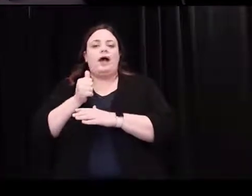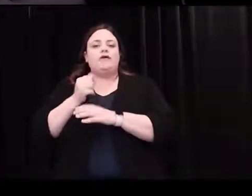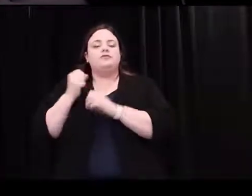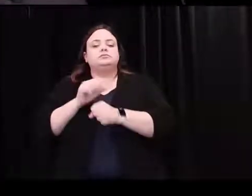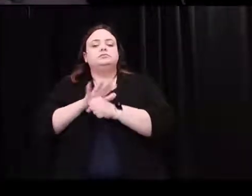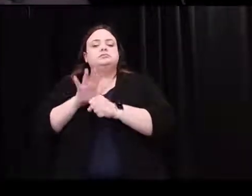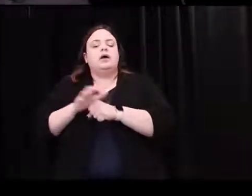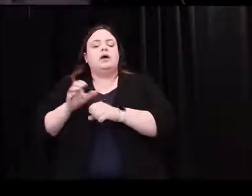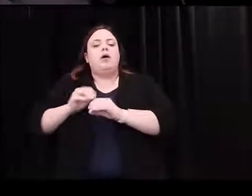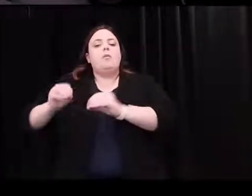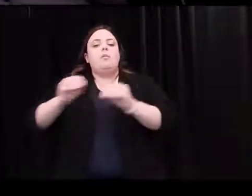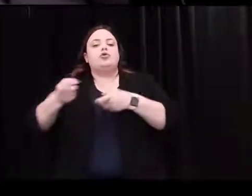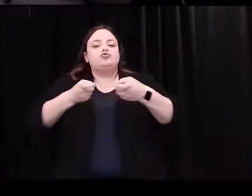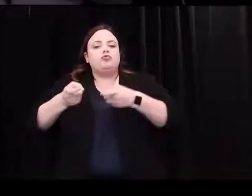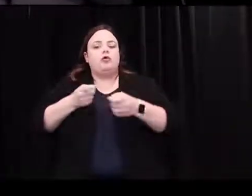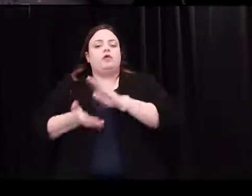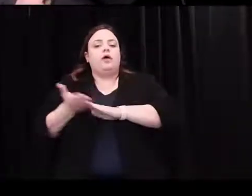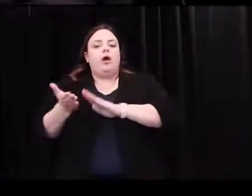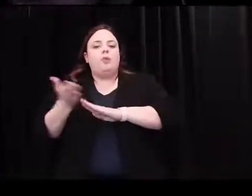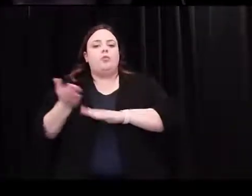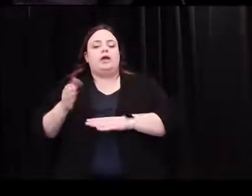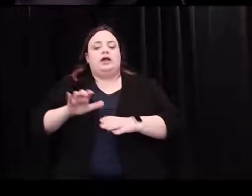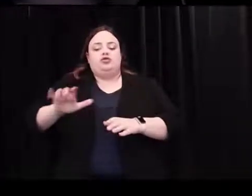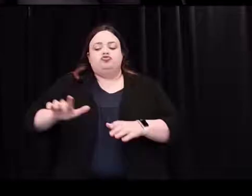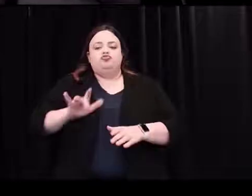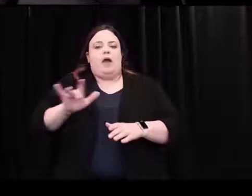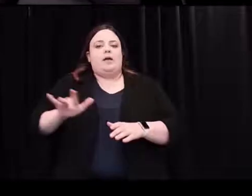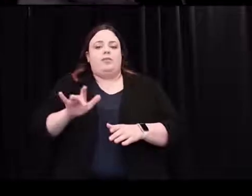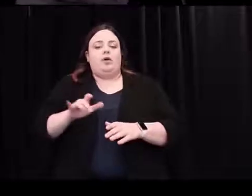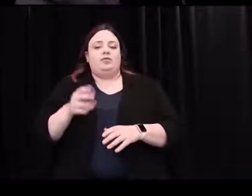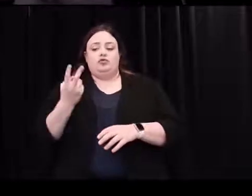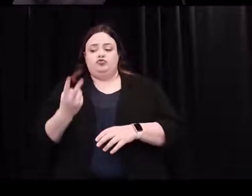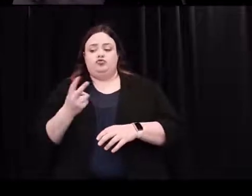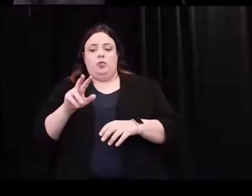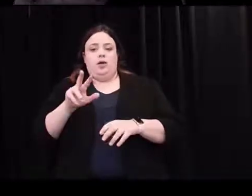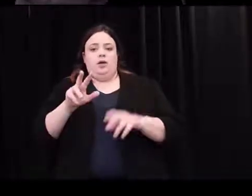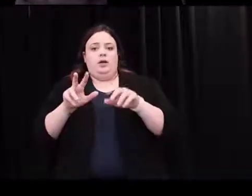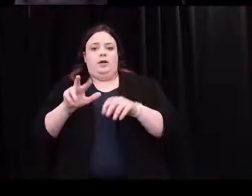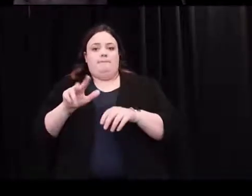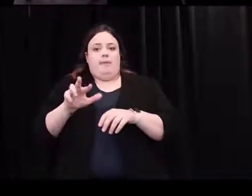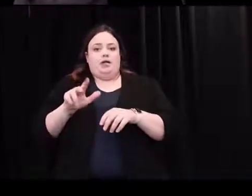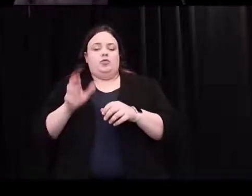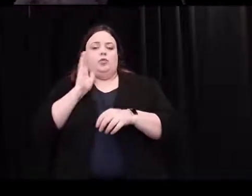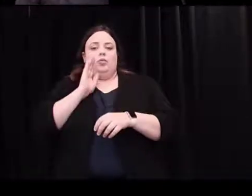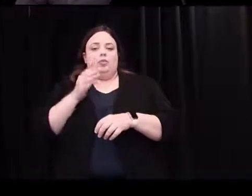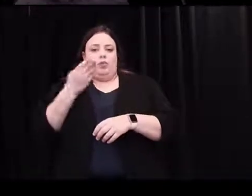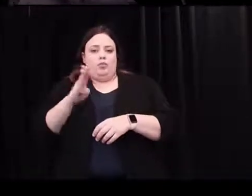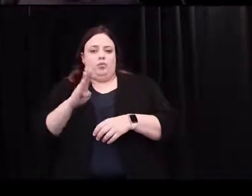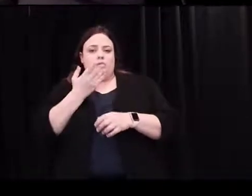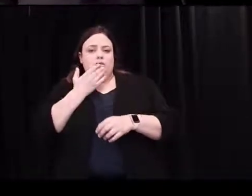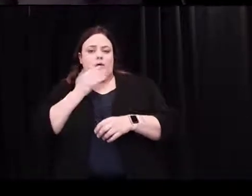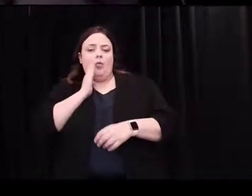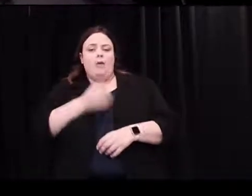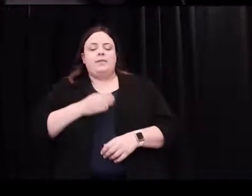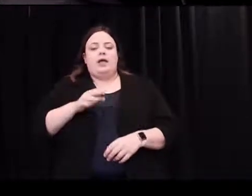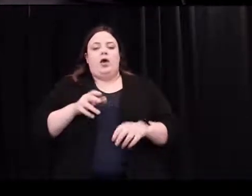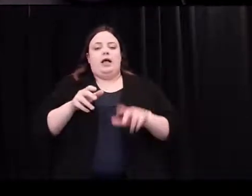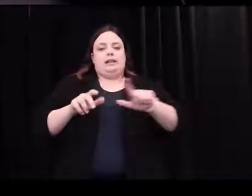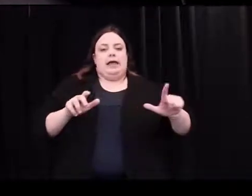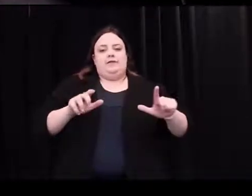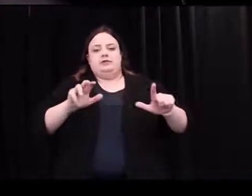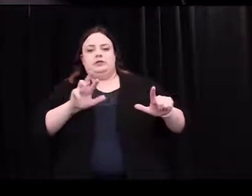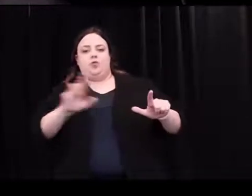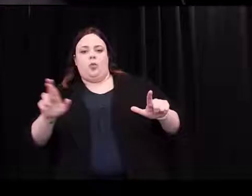for operating a track ball- those two buttons there would be left and our right mouse buttons.